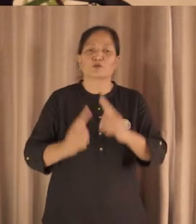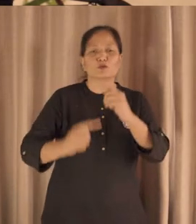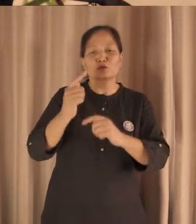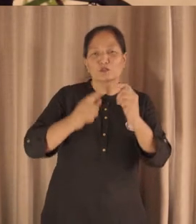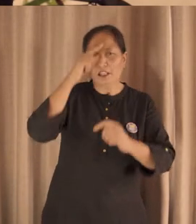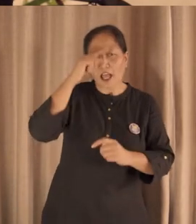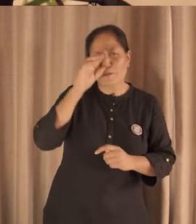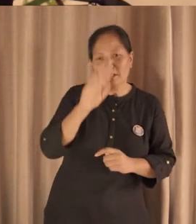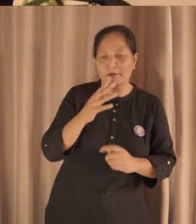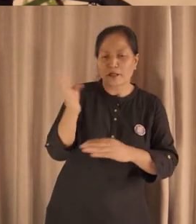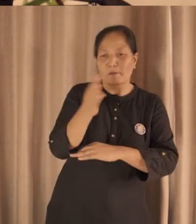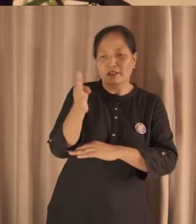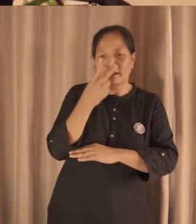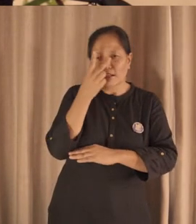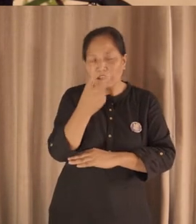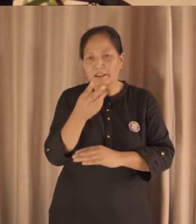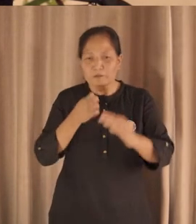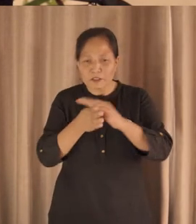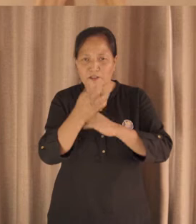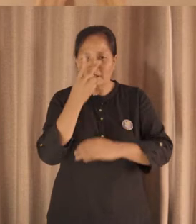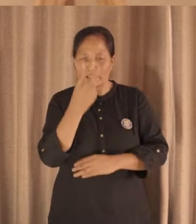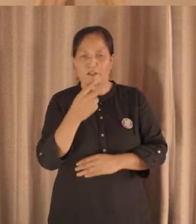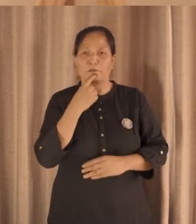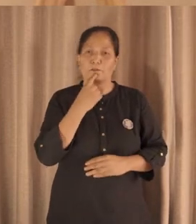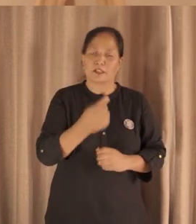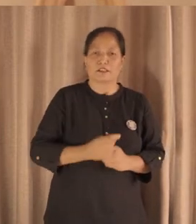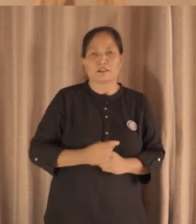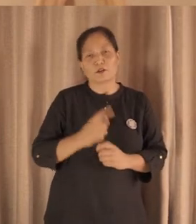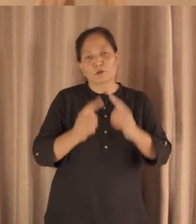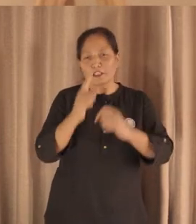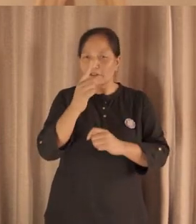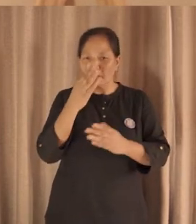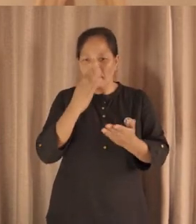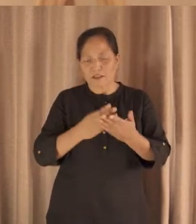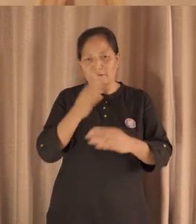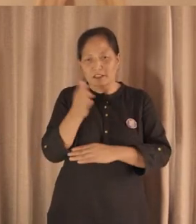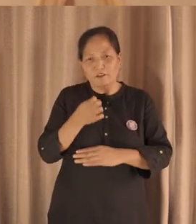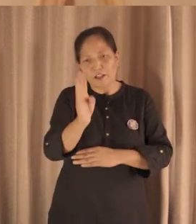not? Just like the Mululi Ain, this is a vertical discrimination, high class and low class,